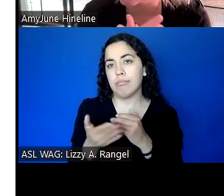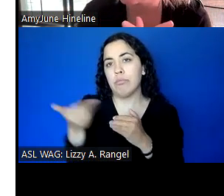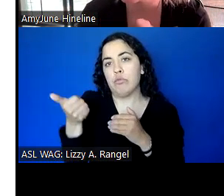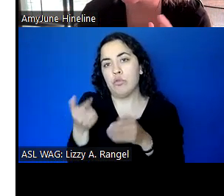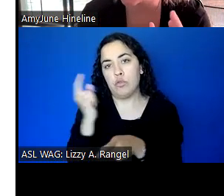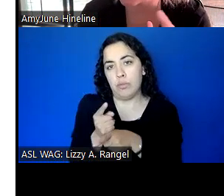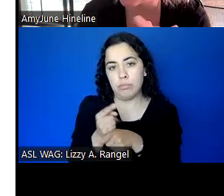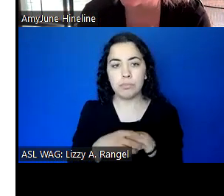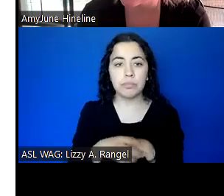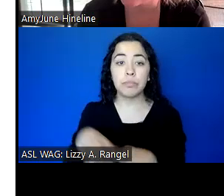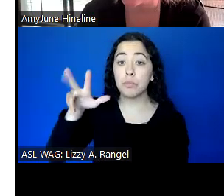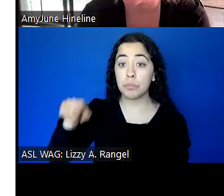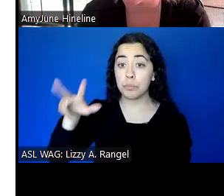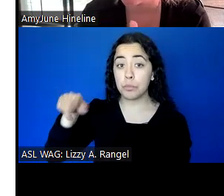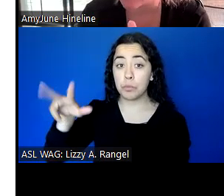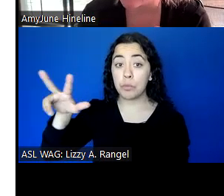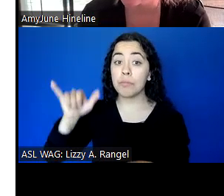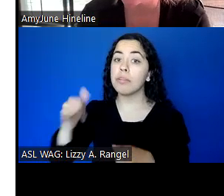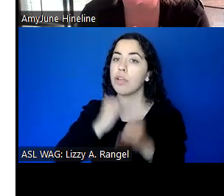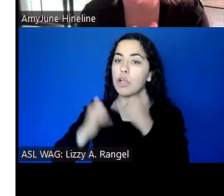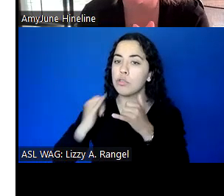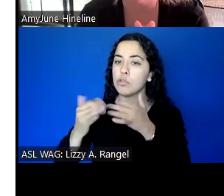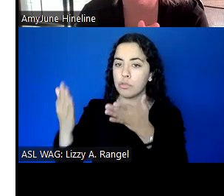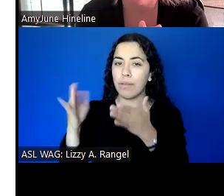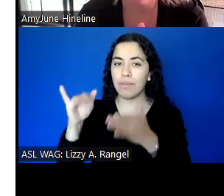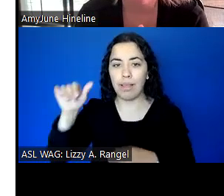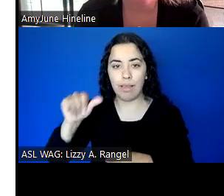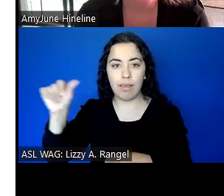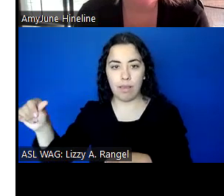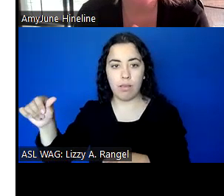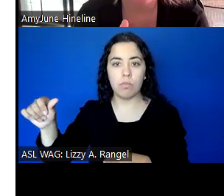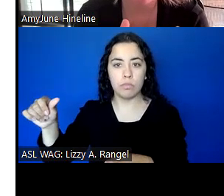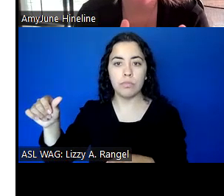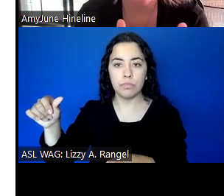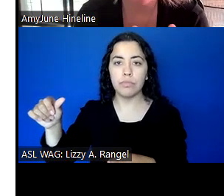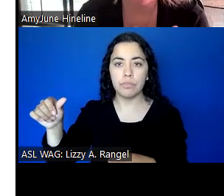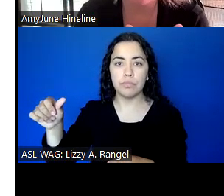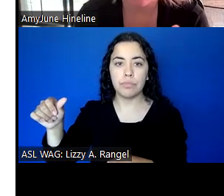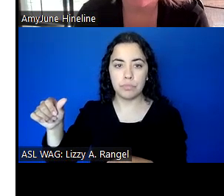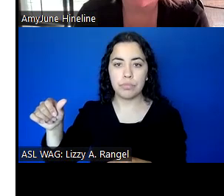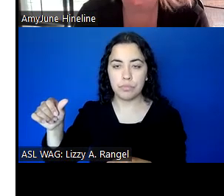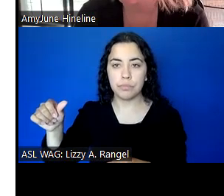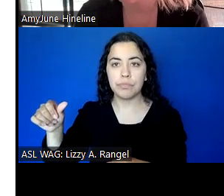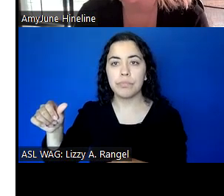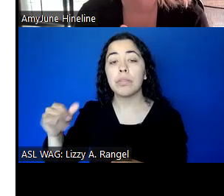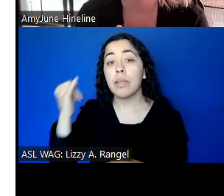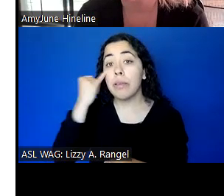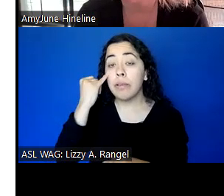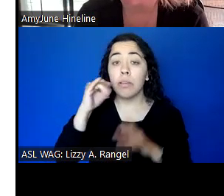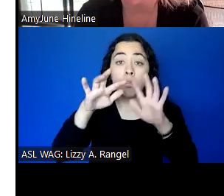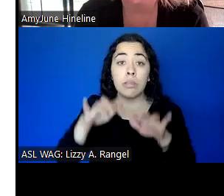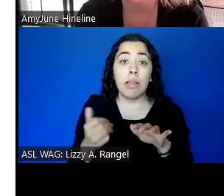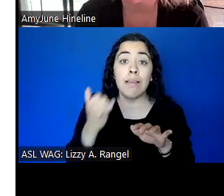providing some placeholder content that explains what's anticipated for the date or the phone